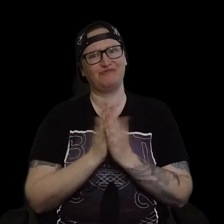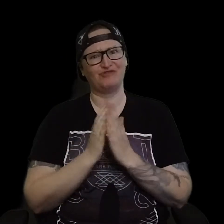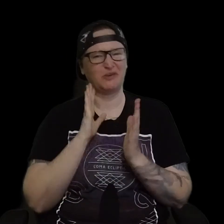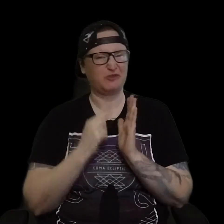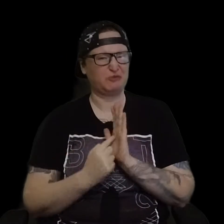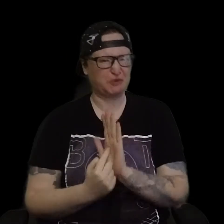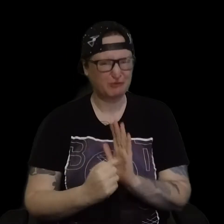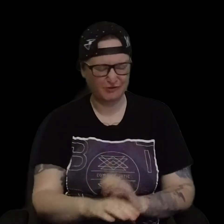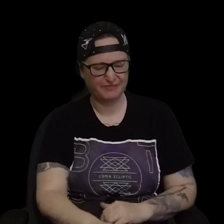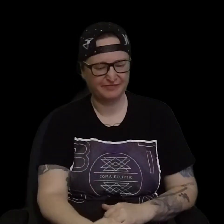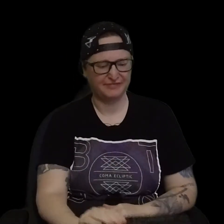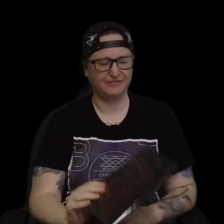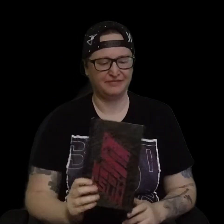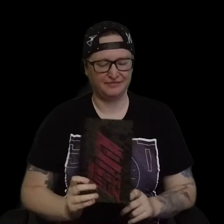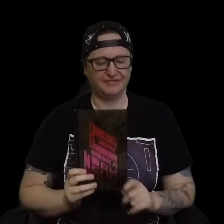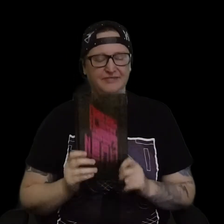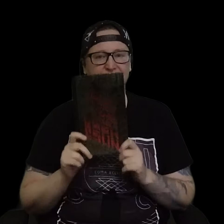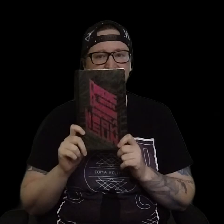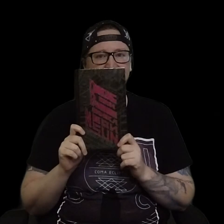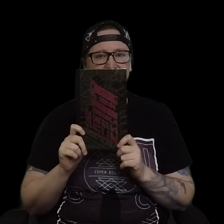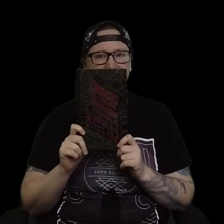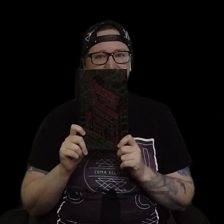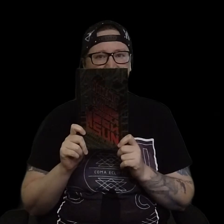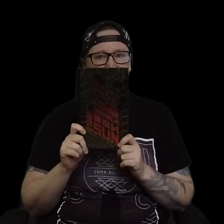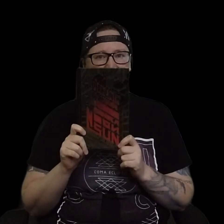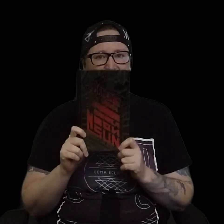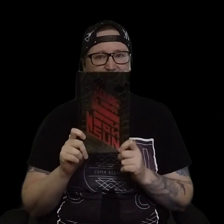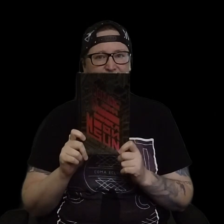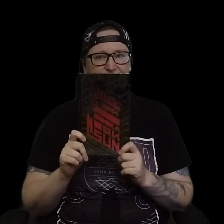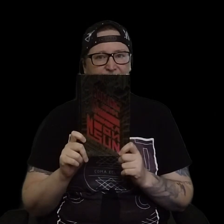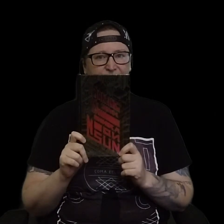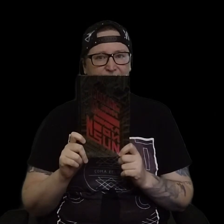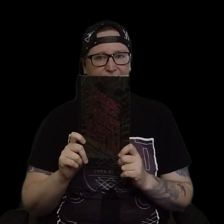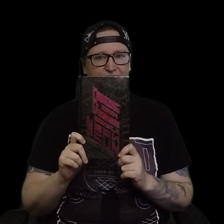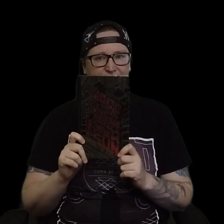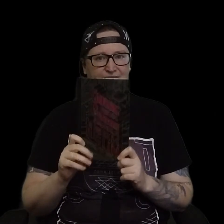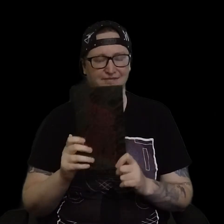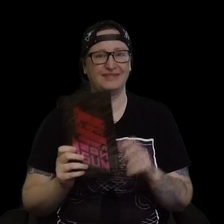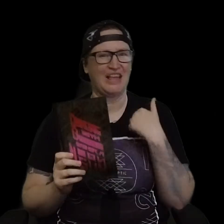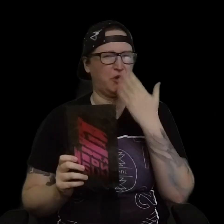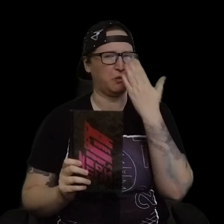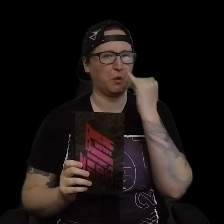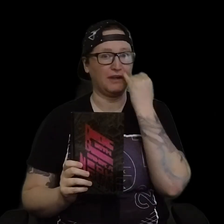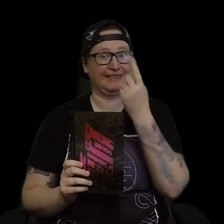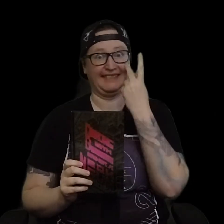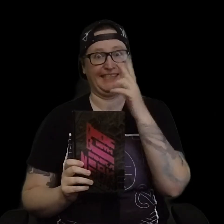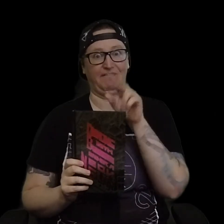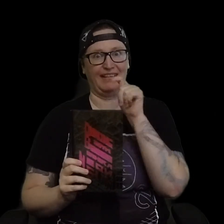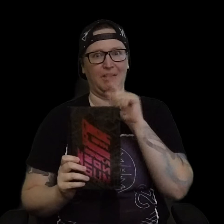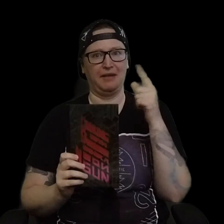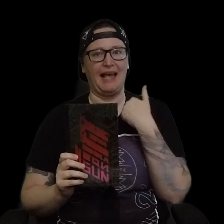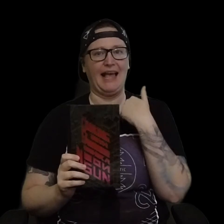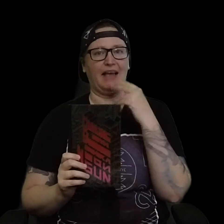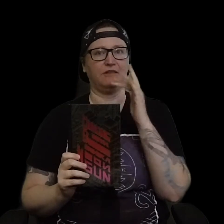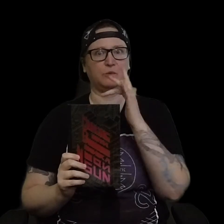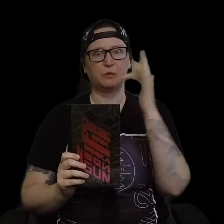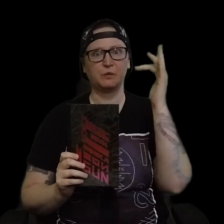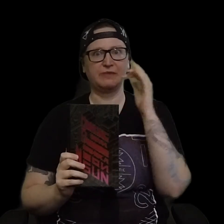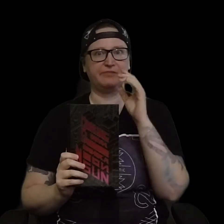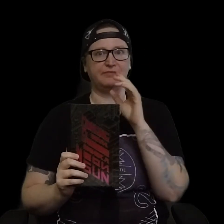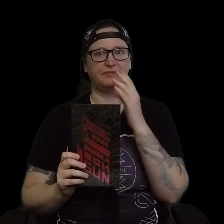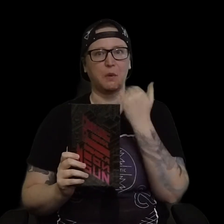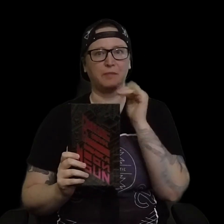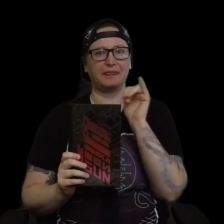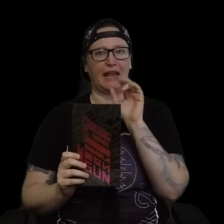it's an awesome book so let me show you I don't know if you can see it in the video but it has